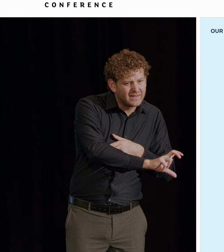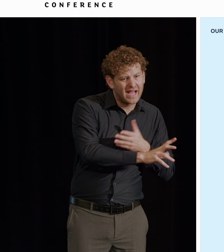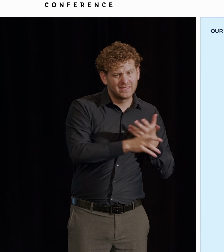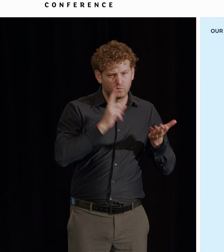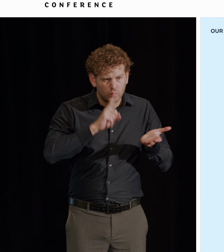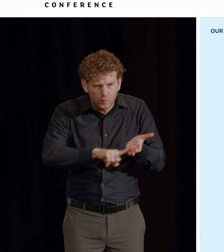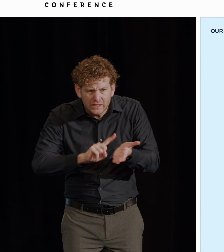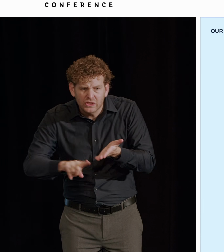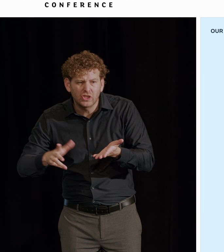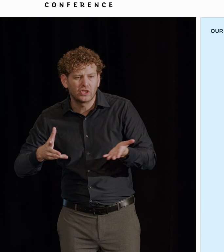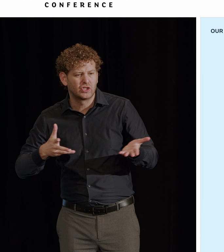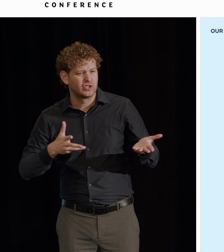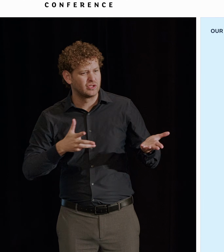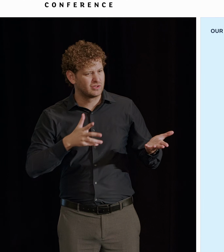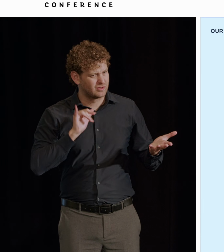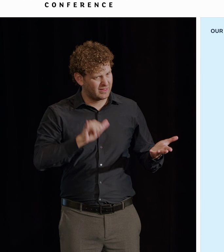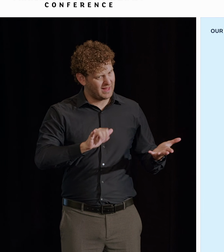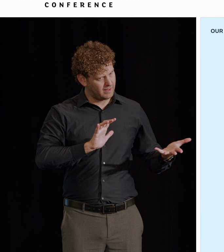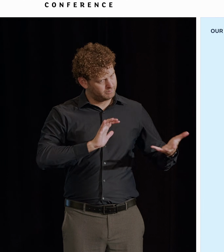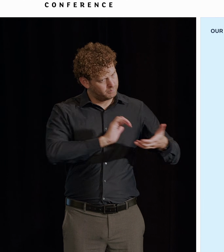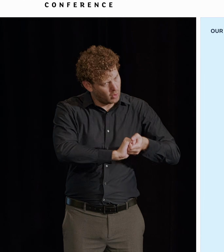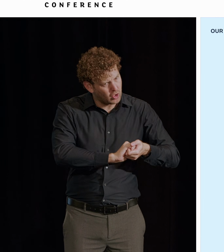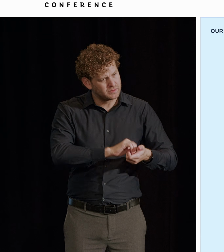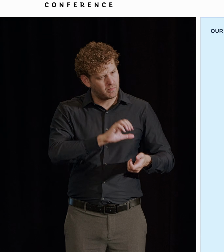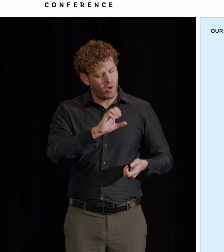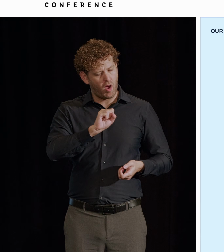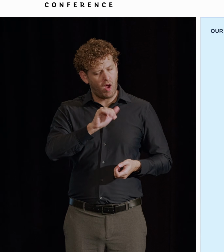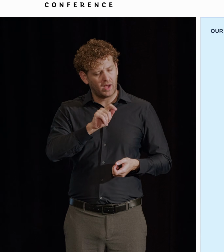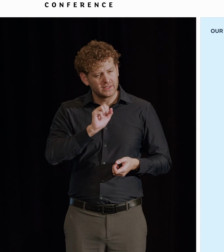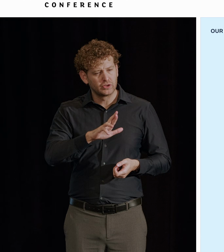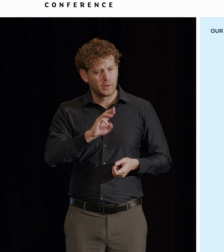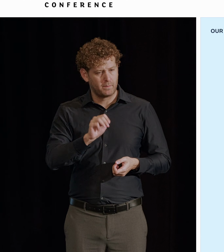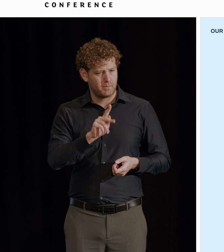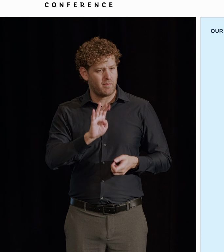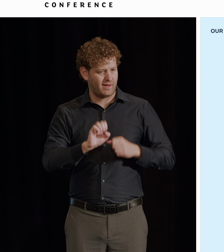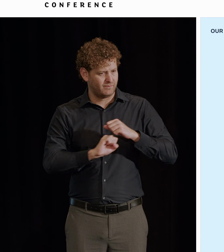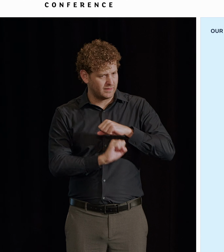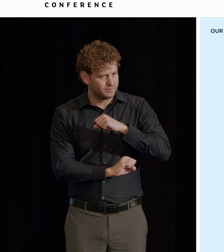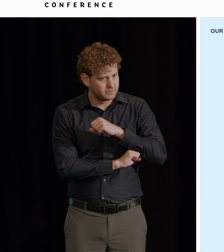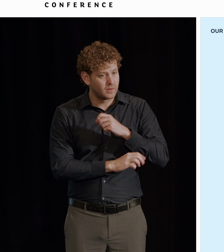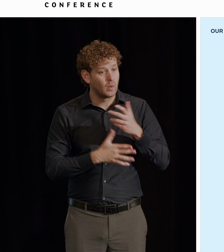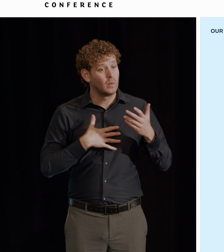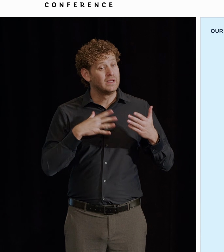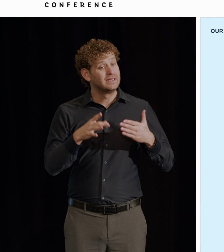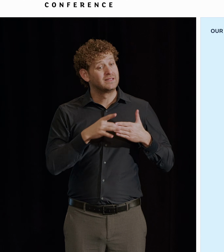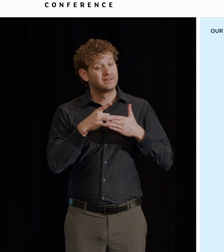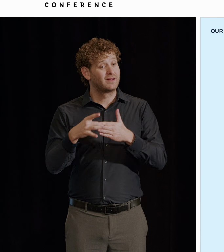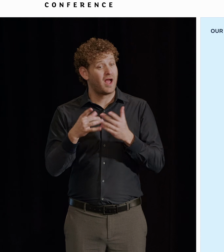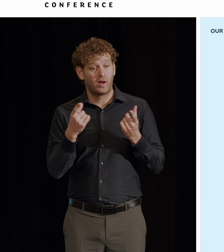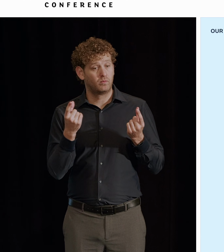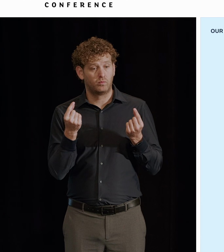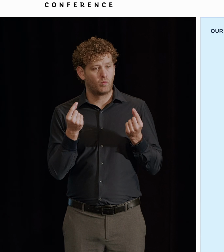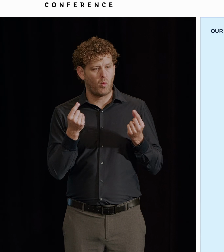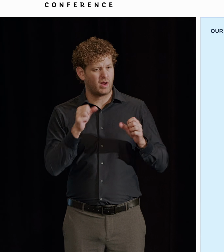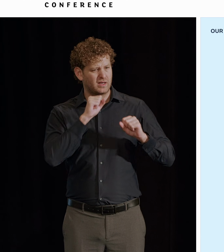And we'll continue to build with a community guided by nothing about us without us. Accessibility isn't a feature we bolt on at the end. It's